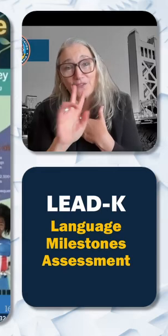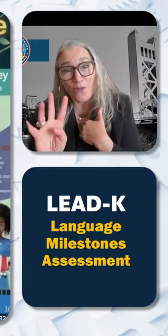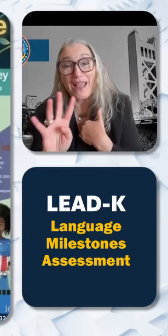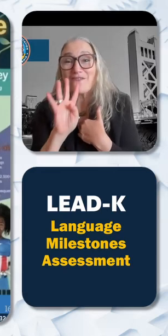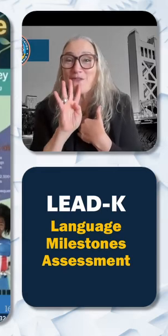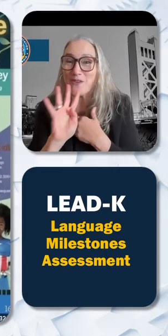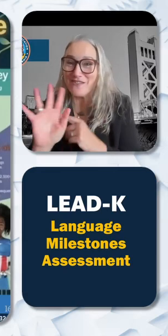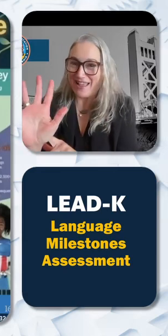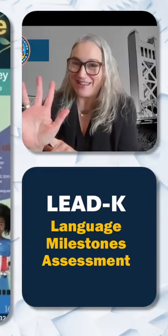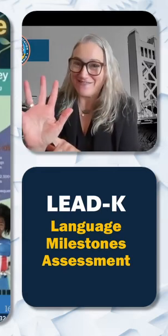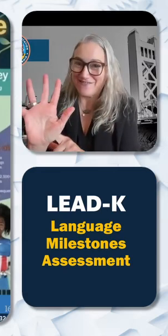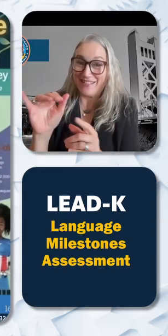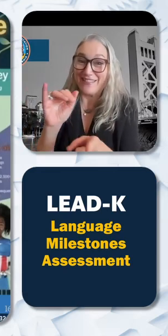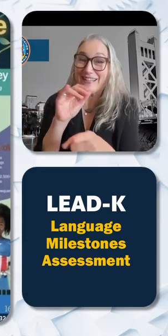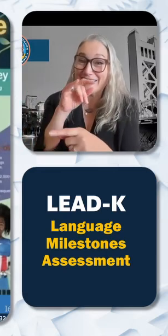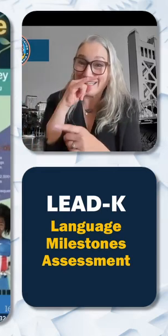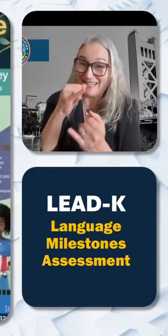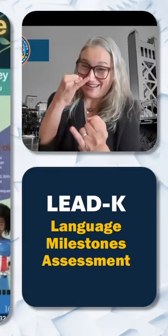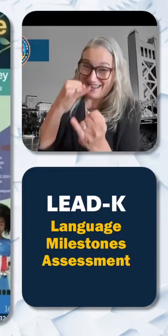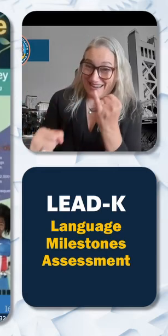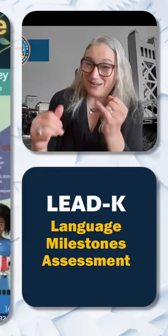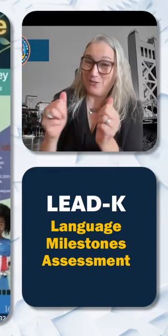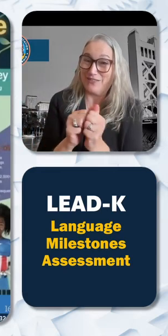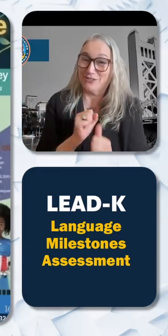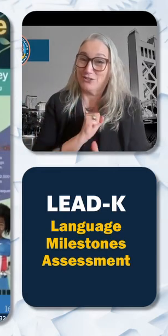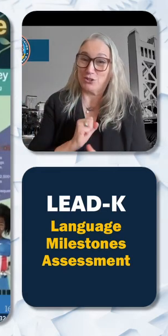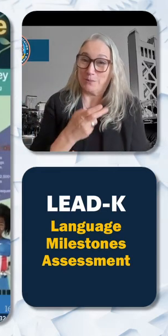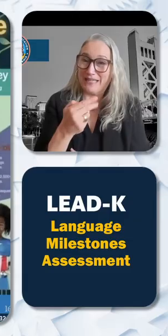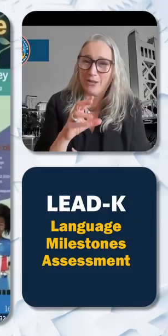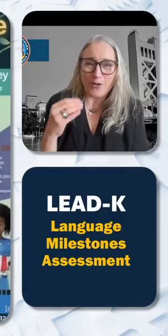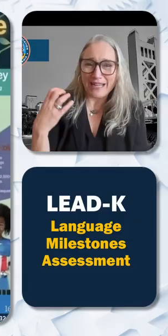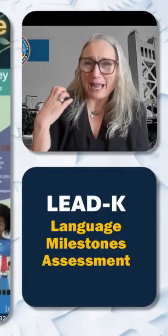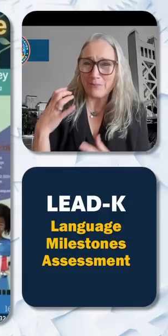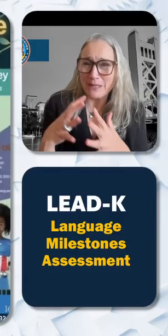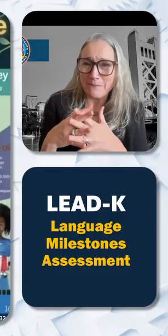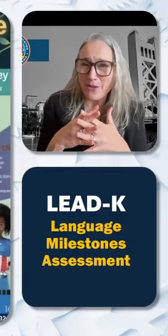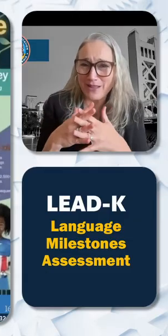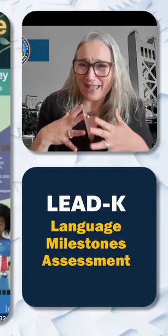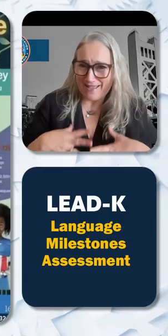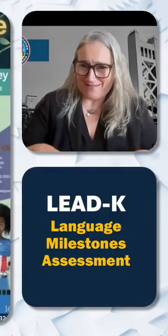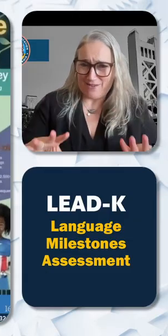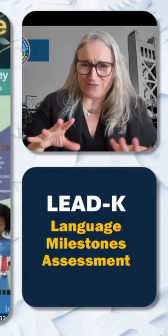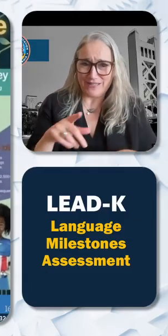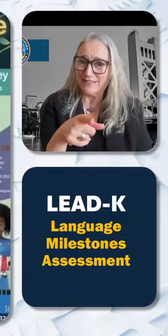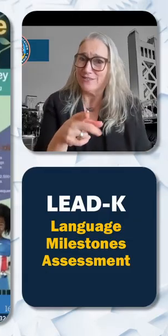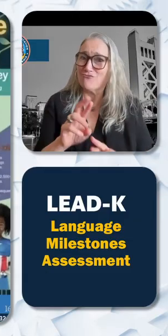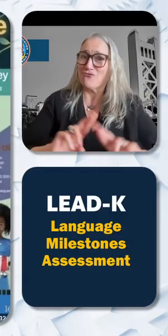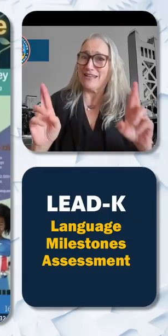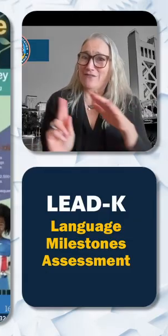categorized in different ages, birth to 1, 1 to 2, 2 to 3, 3 to 4, and 4 to 5. At the very end,